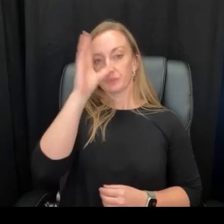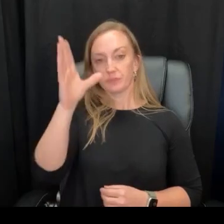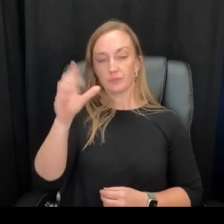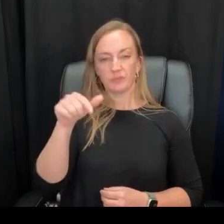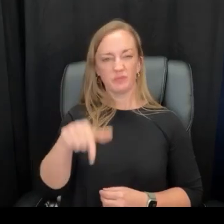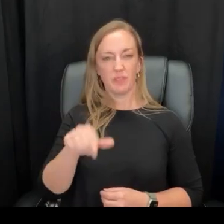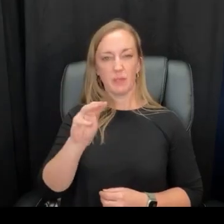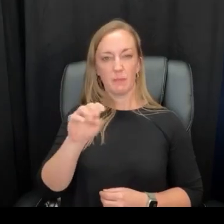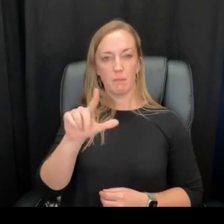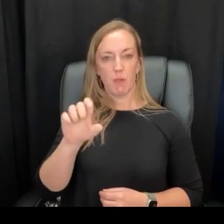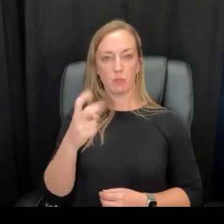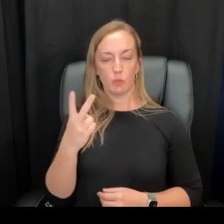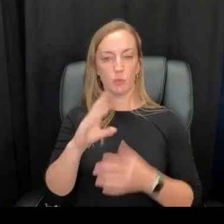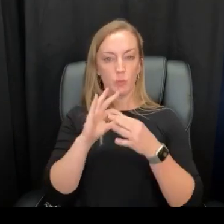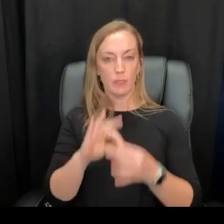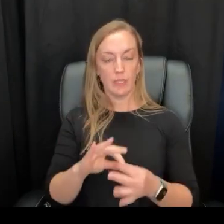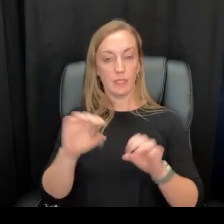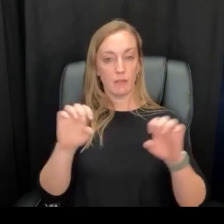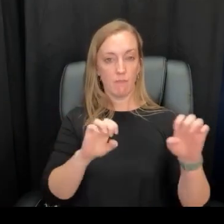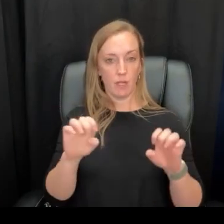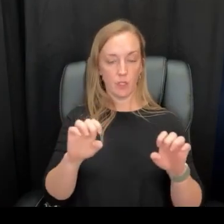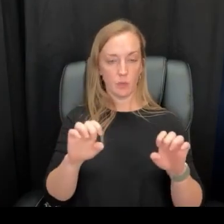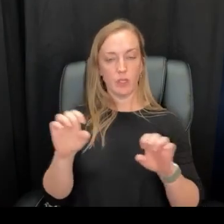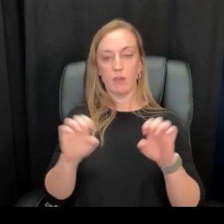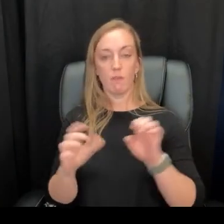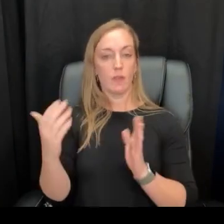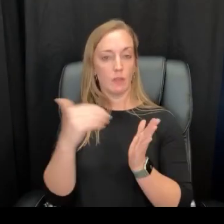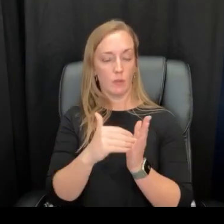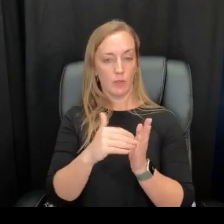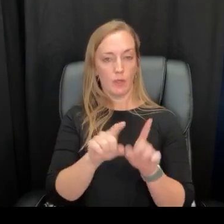Hi, this is module two about evaluation, re-evaluation,